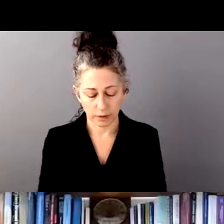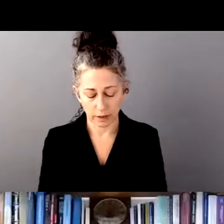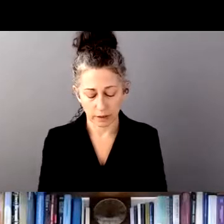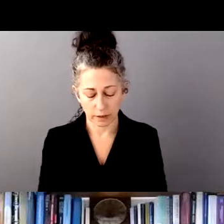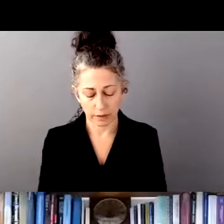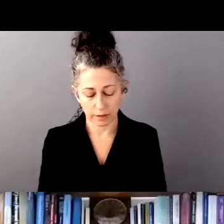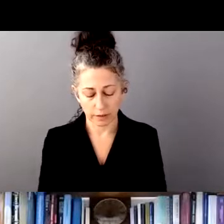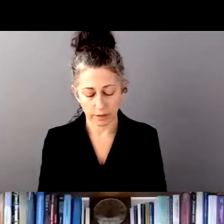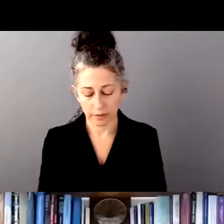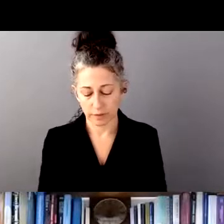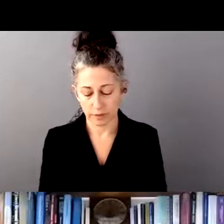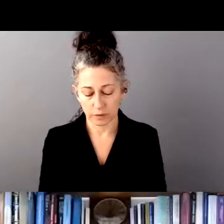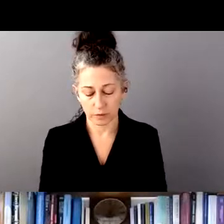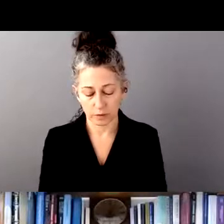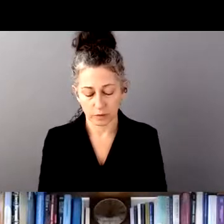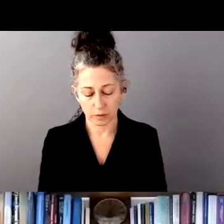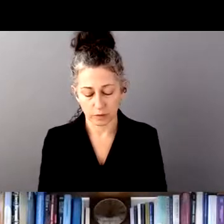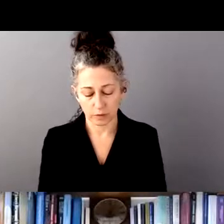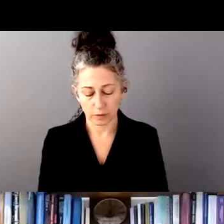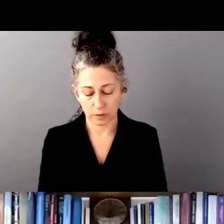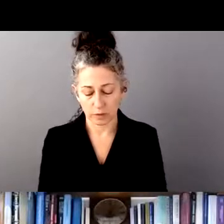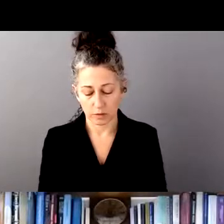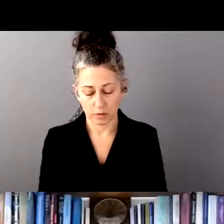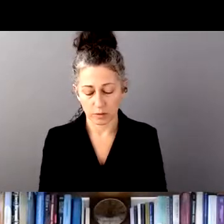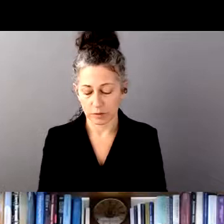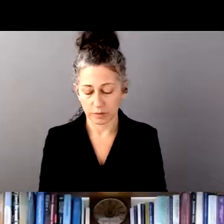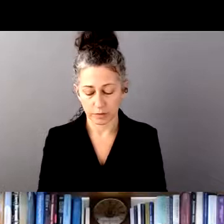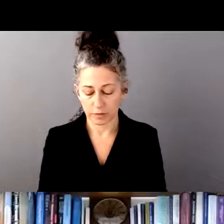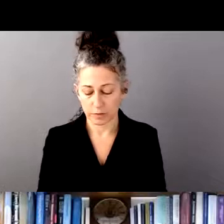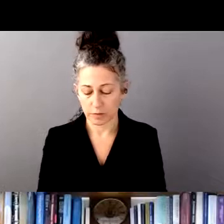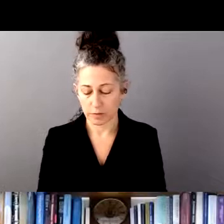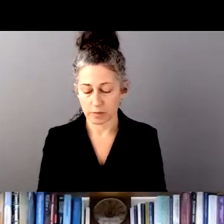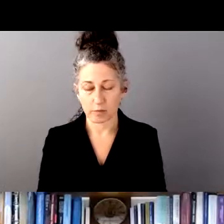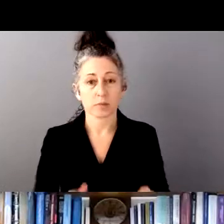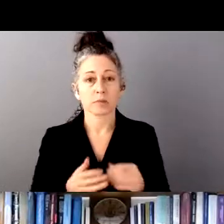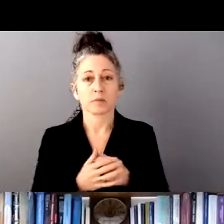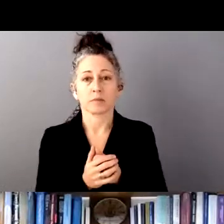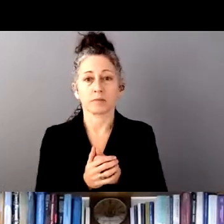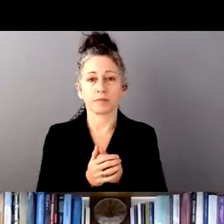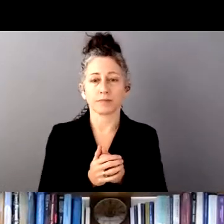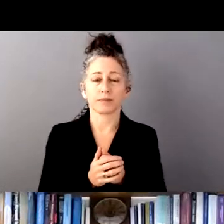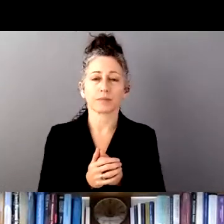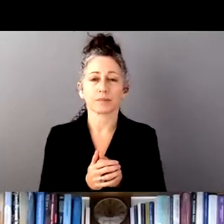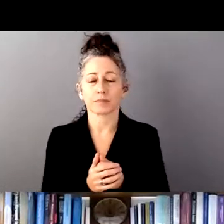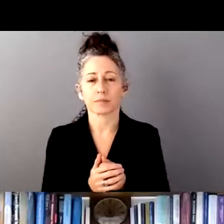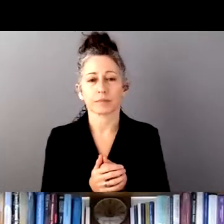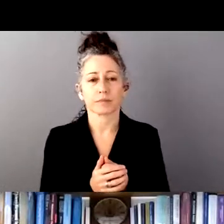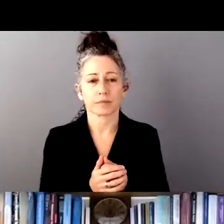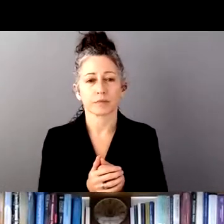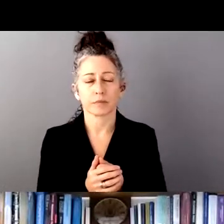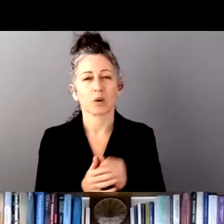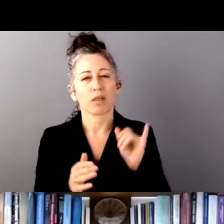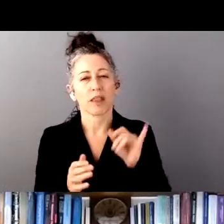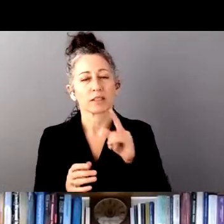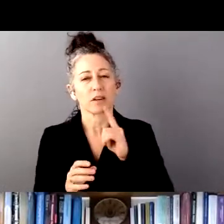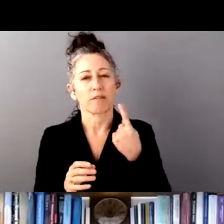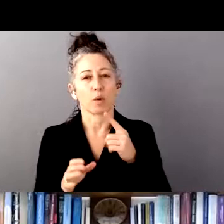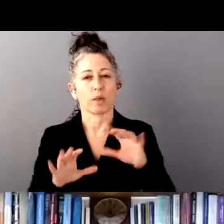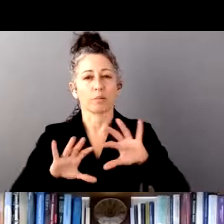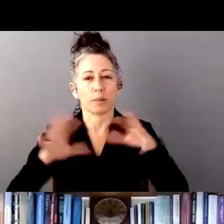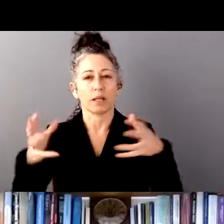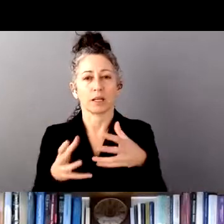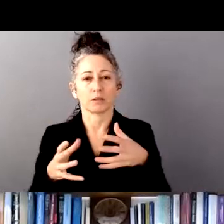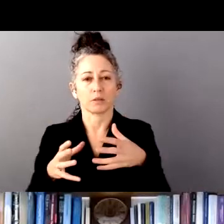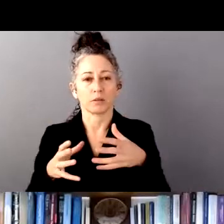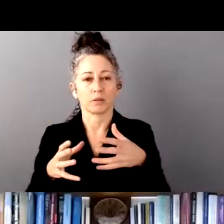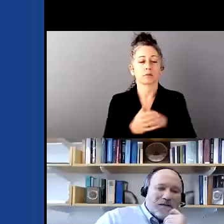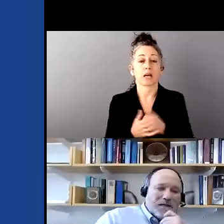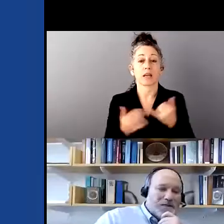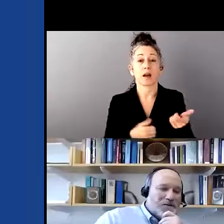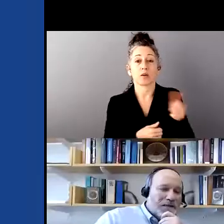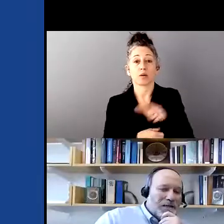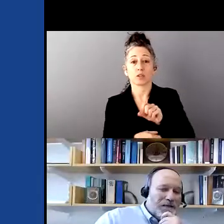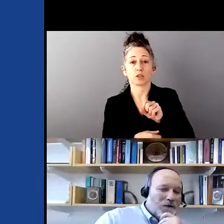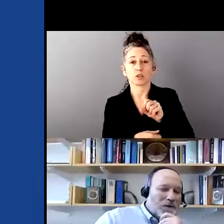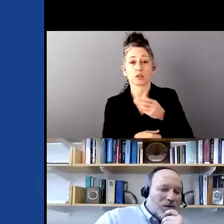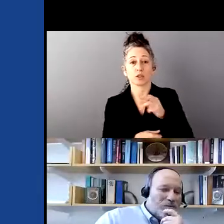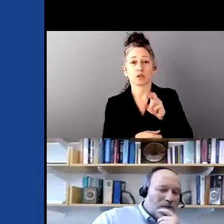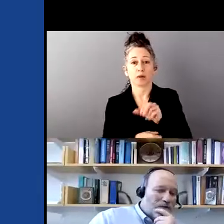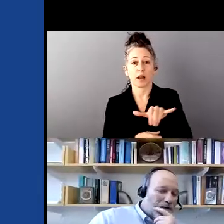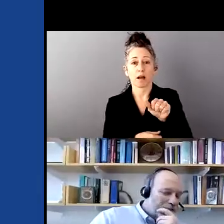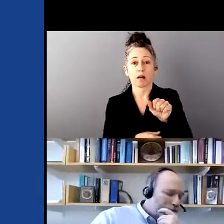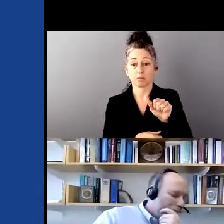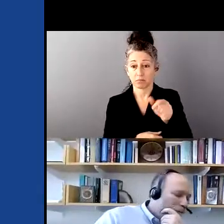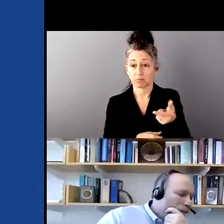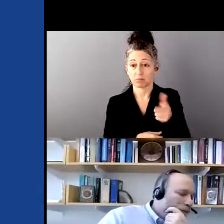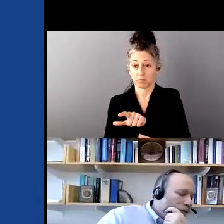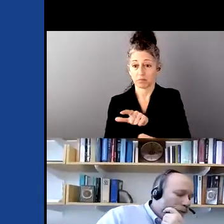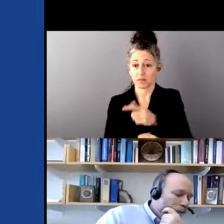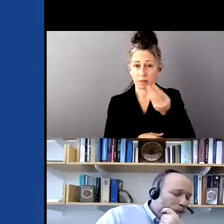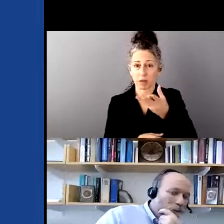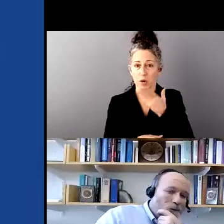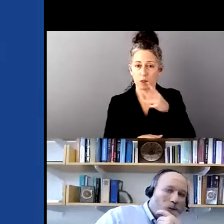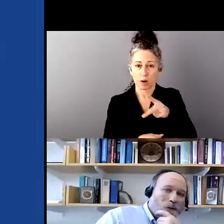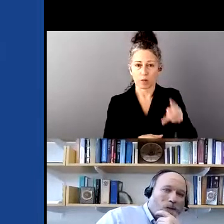really don't have many other options. All right. So, I'm going to turn it over to Shreya who is going to talk about the state patterns. And Shreya, let me know when you want me to advance.